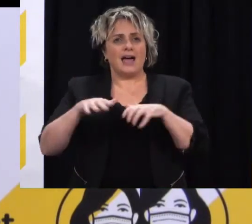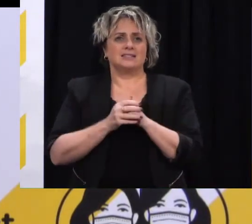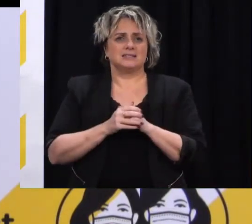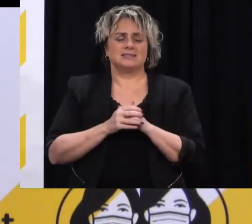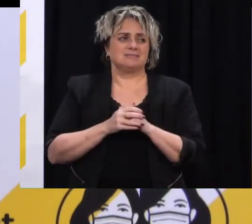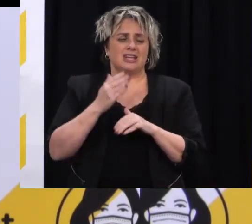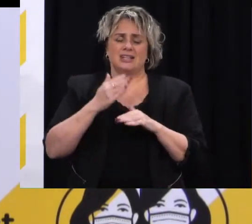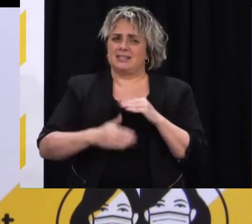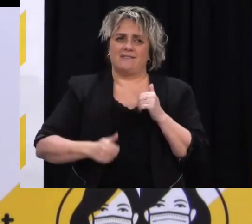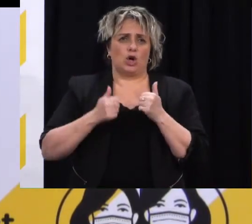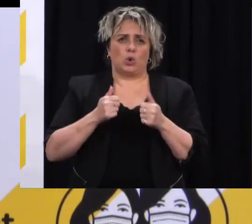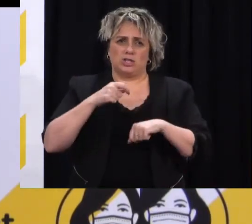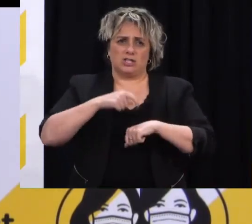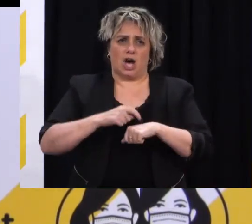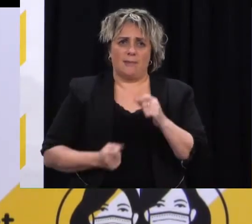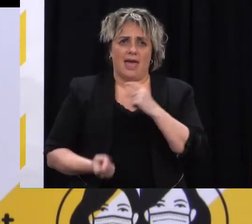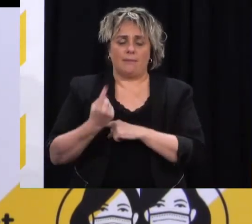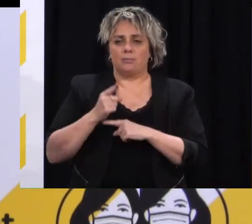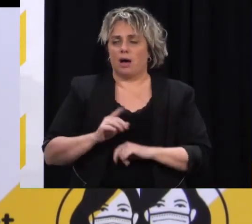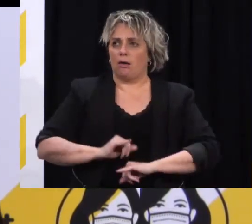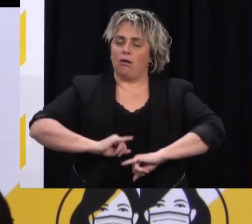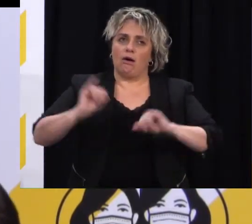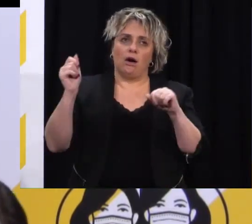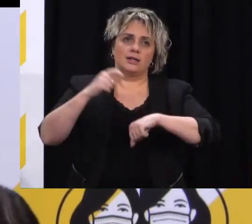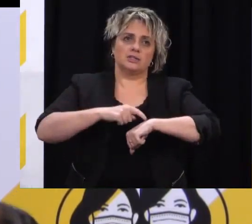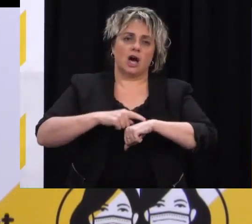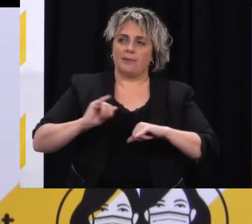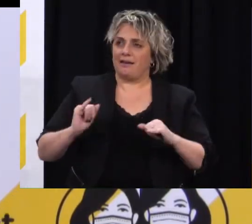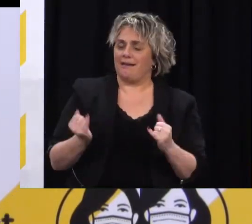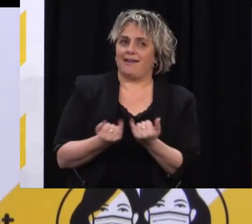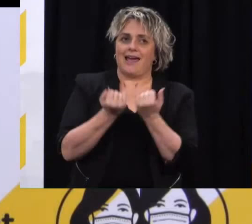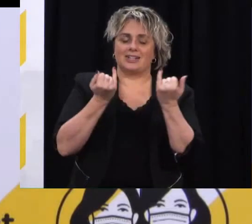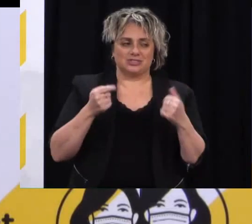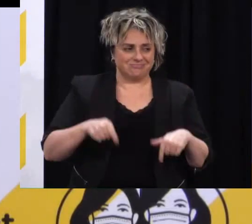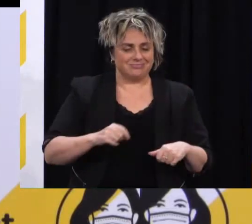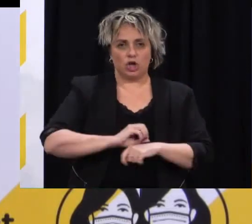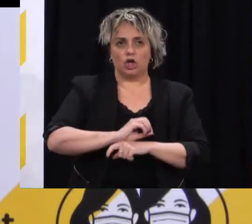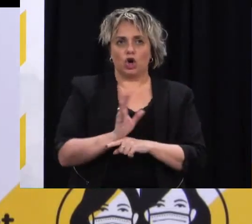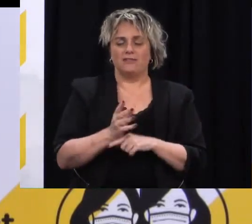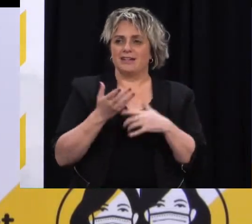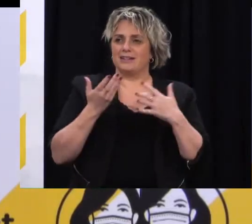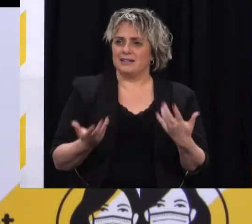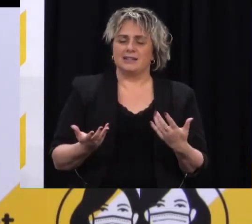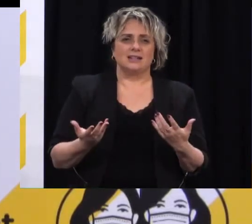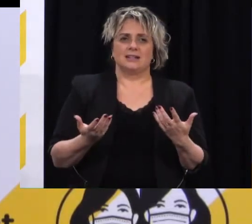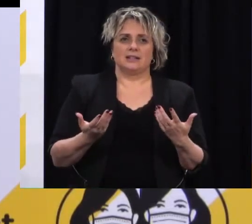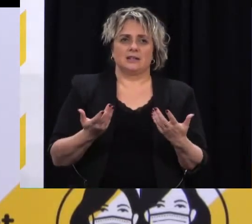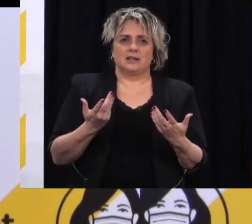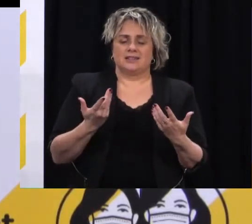strorngly enl courage -- strongly encouraging people to take the same precautions as